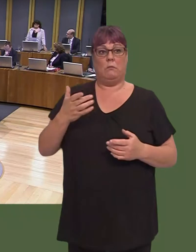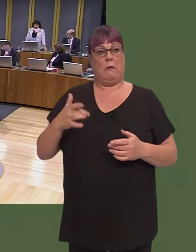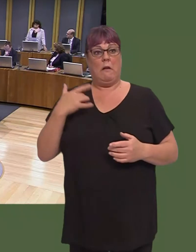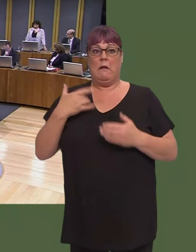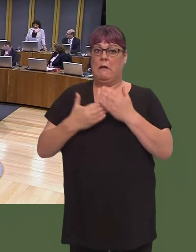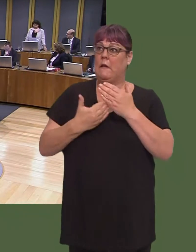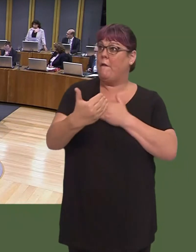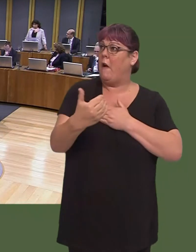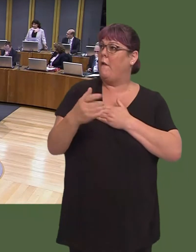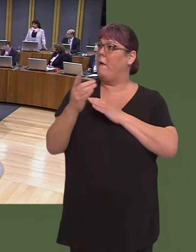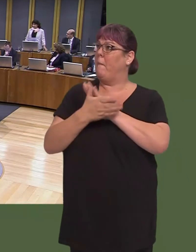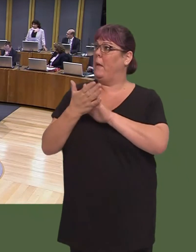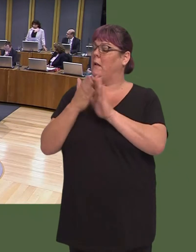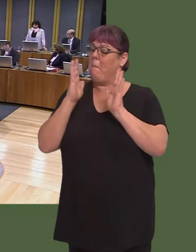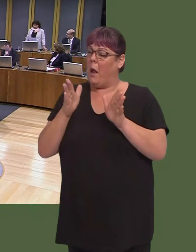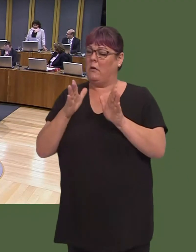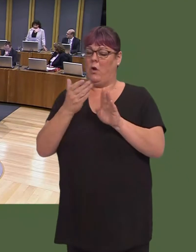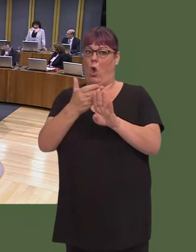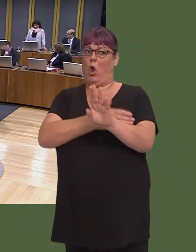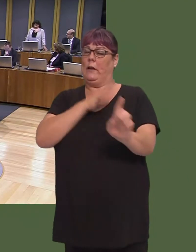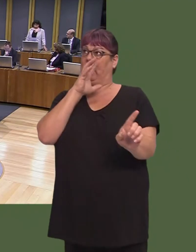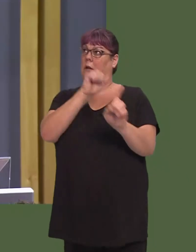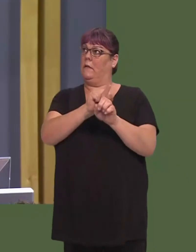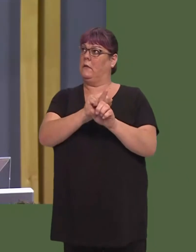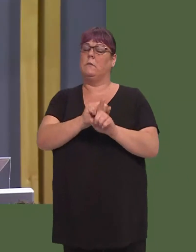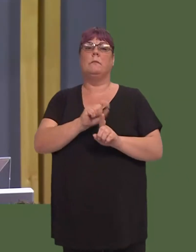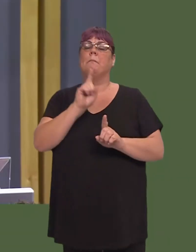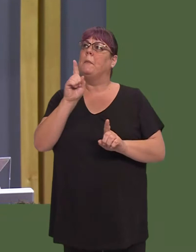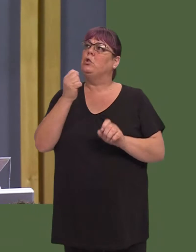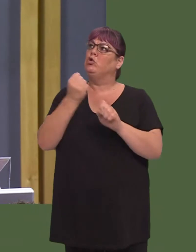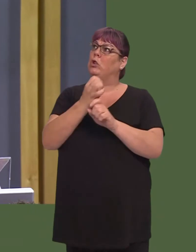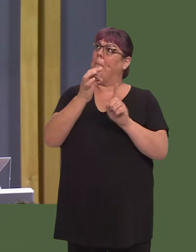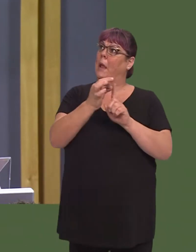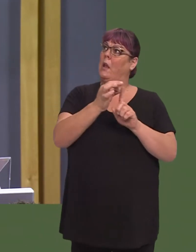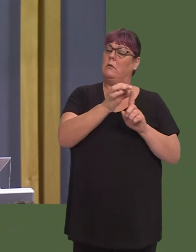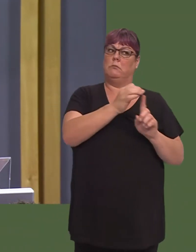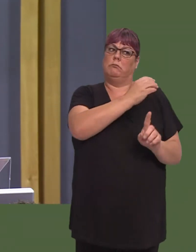this. But it's an important point, and I know that you had an event in the Senedd on 19